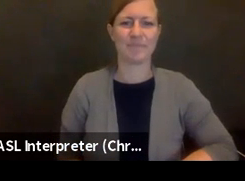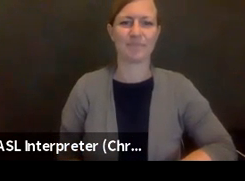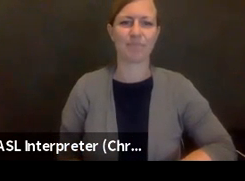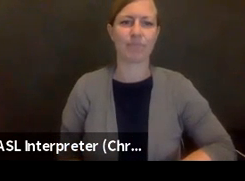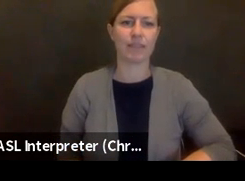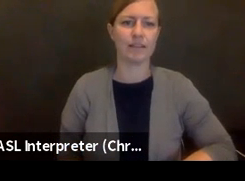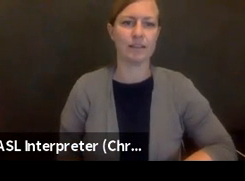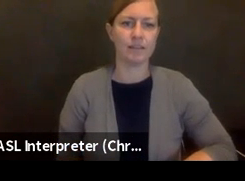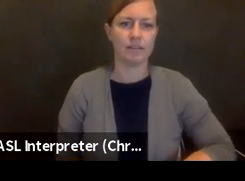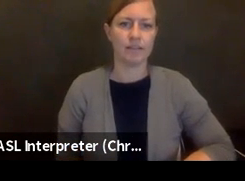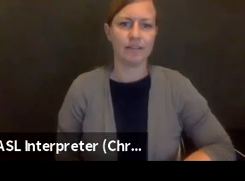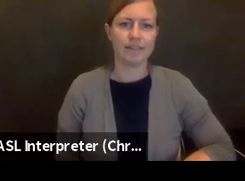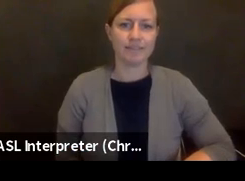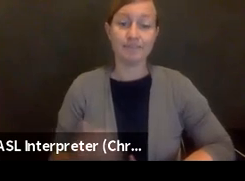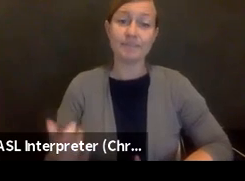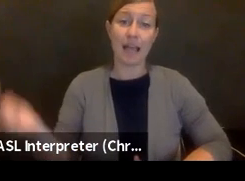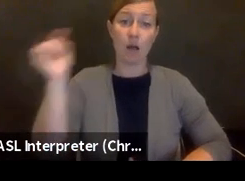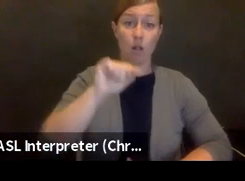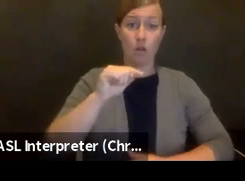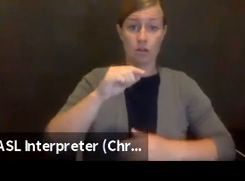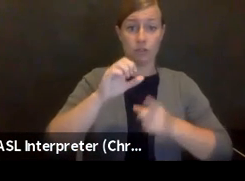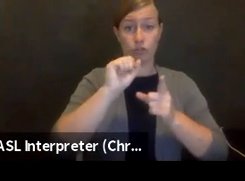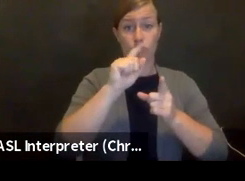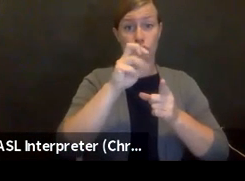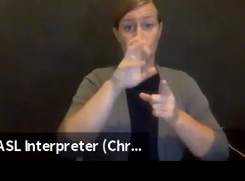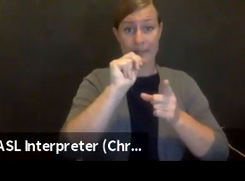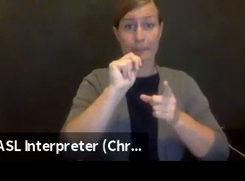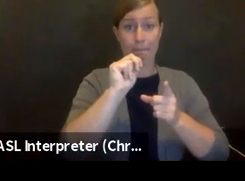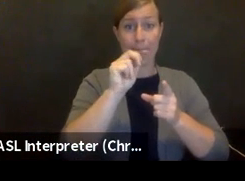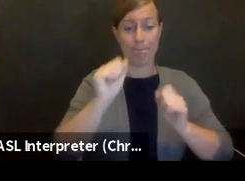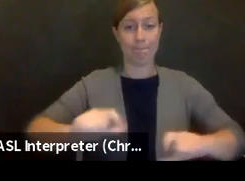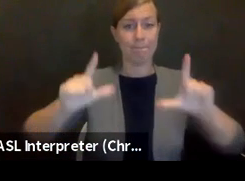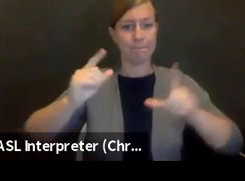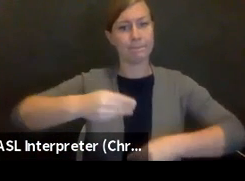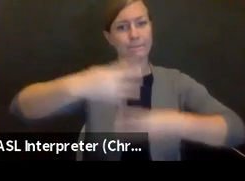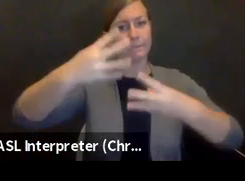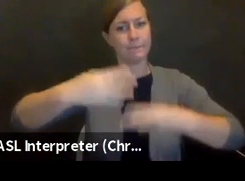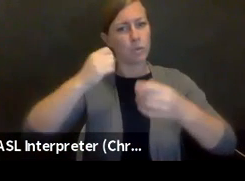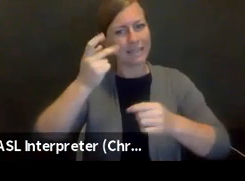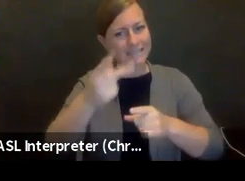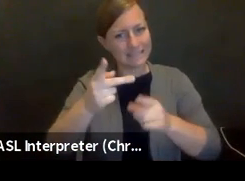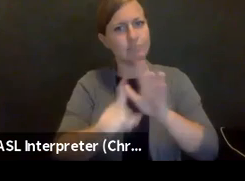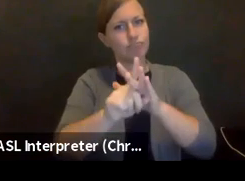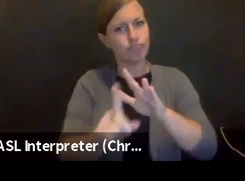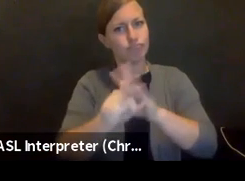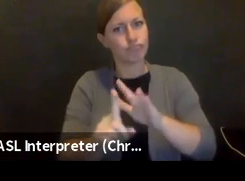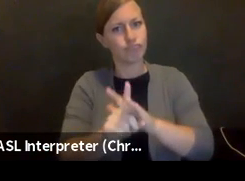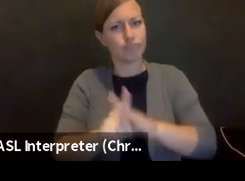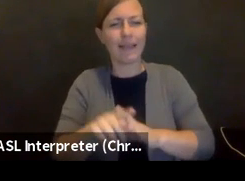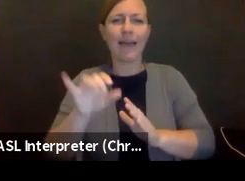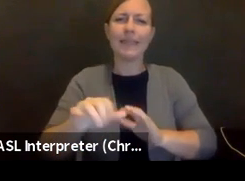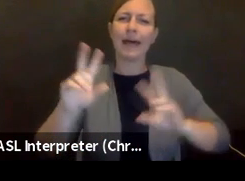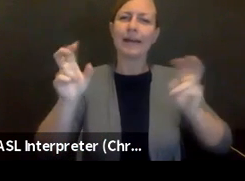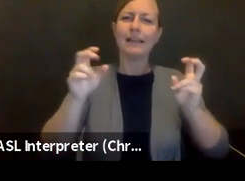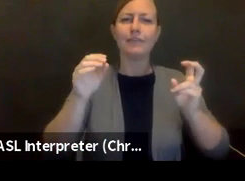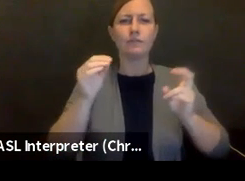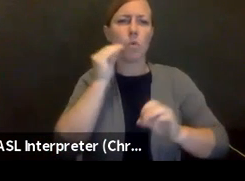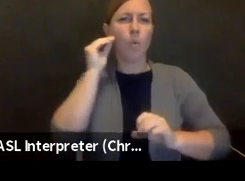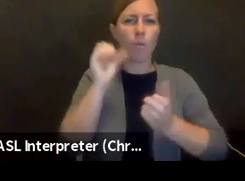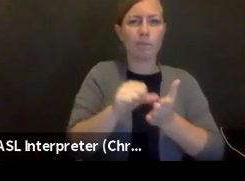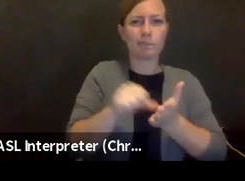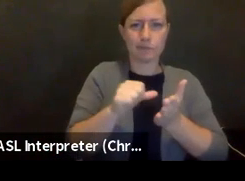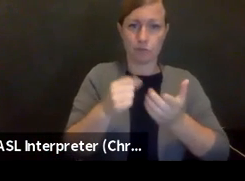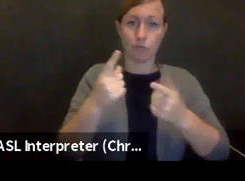Katherine Livick - ESD 112: I'm just going to pop back to my stream. So you can see how these things I'm adding have affected it. So if this is kind of the home base that my students pop into when they click on My Classroom